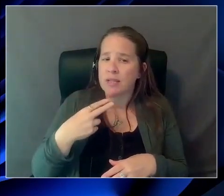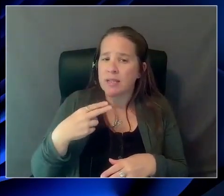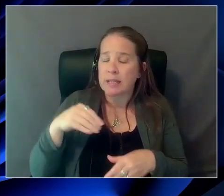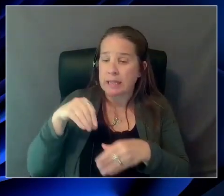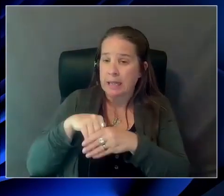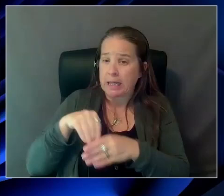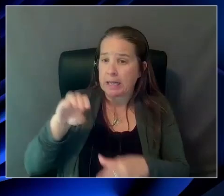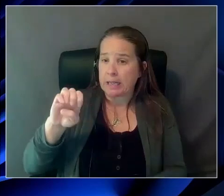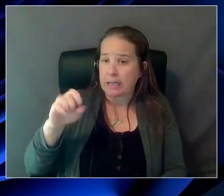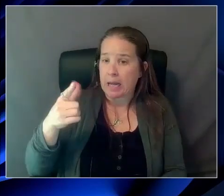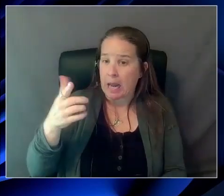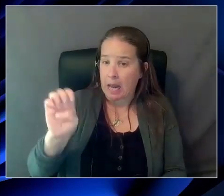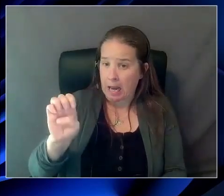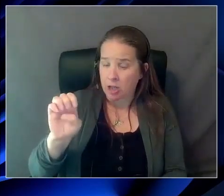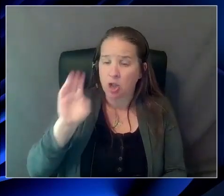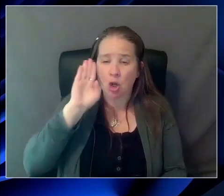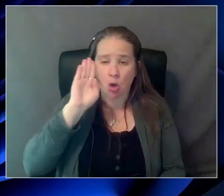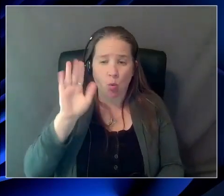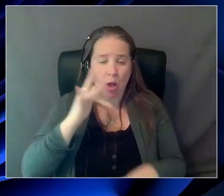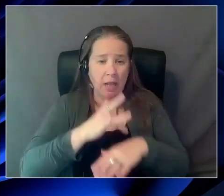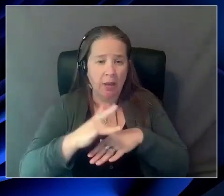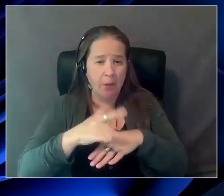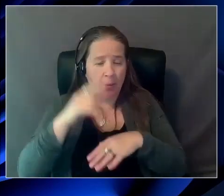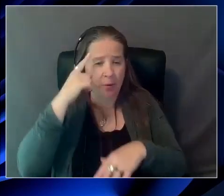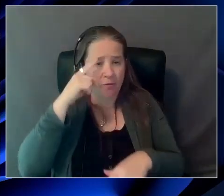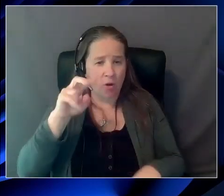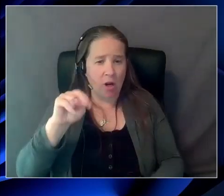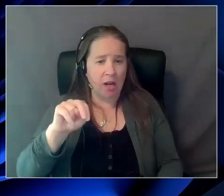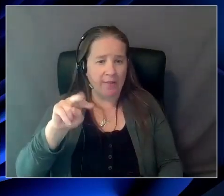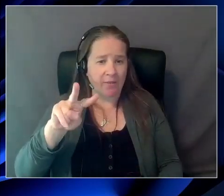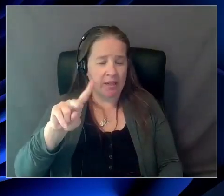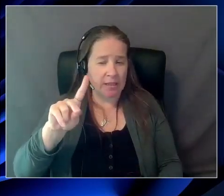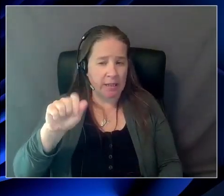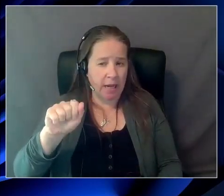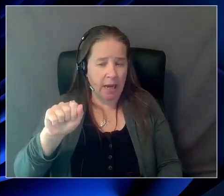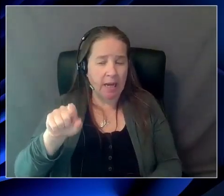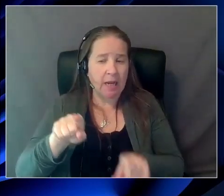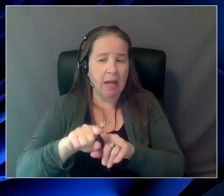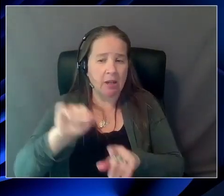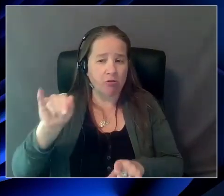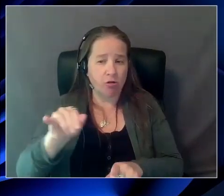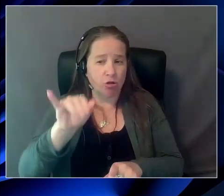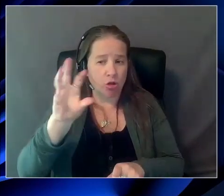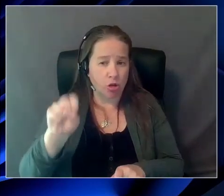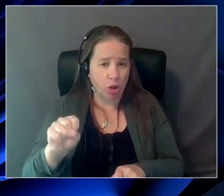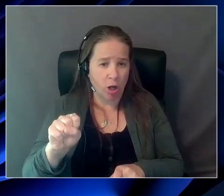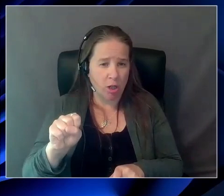aloud function in edge available for screen readers like NVDA or JAWS? I'm wondering, Jeff,